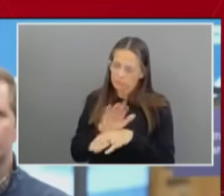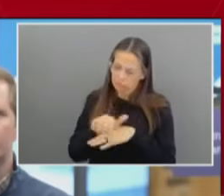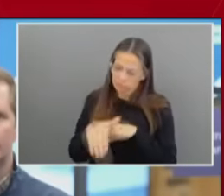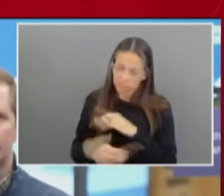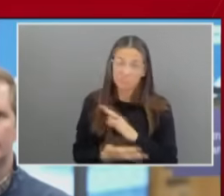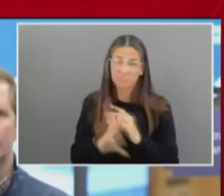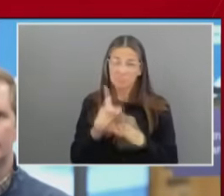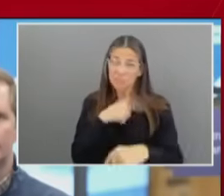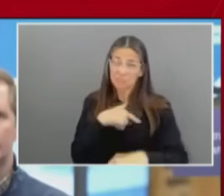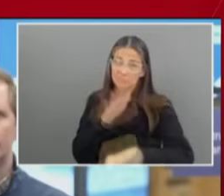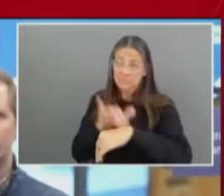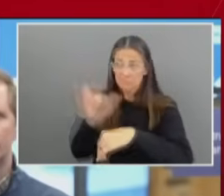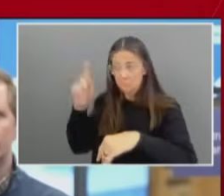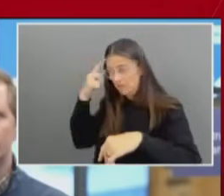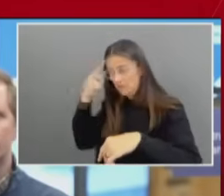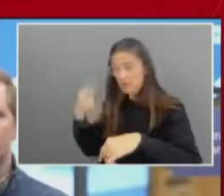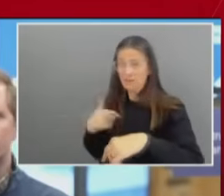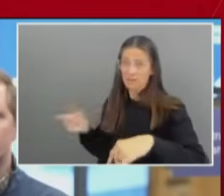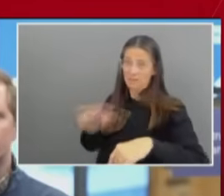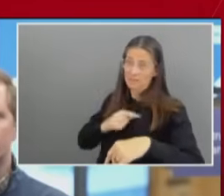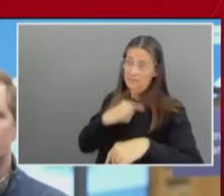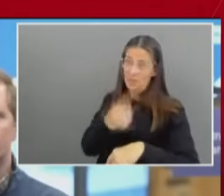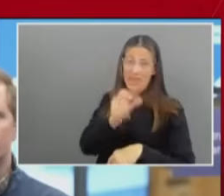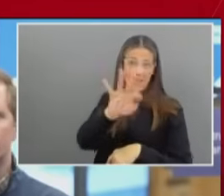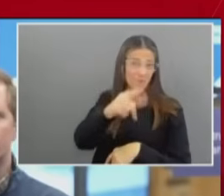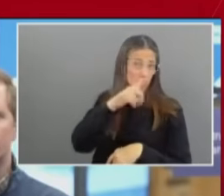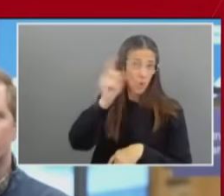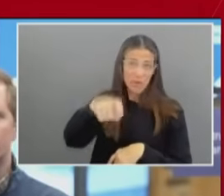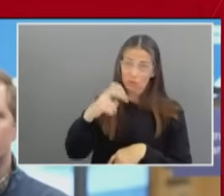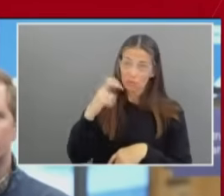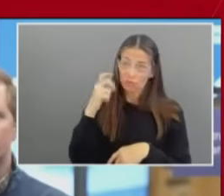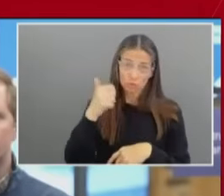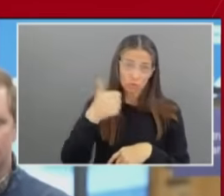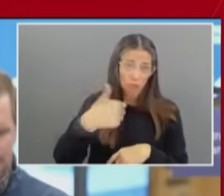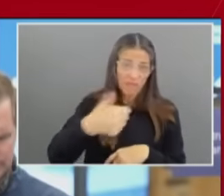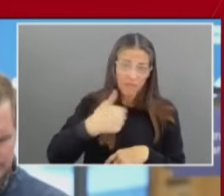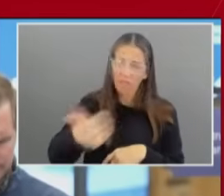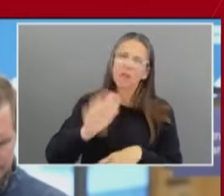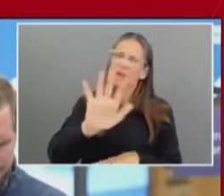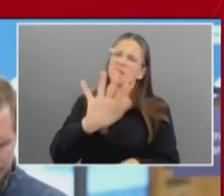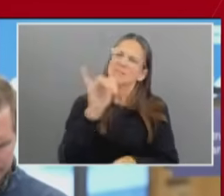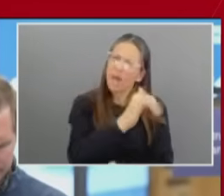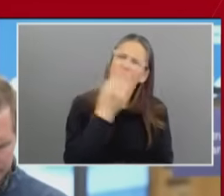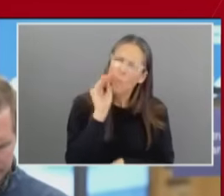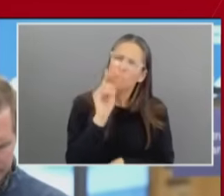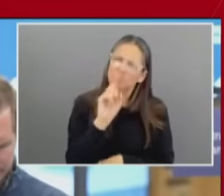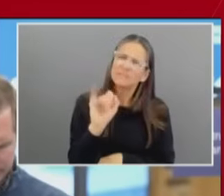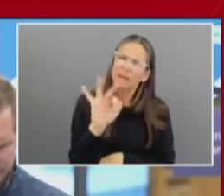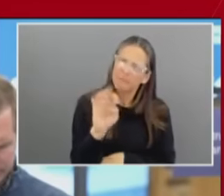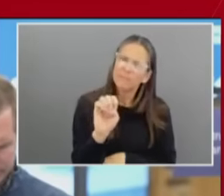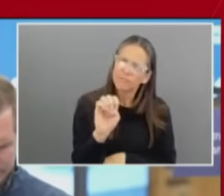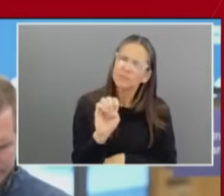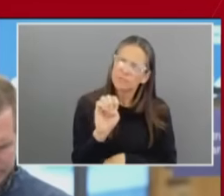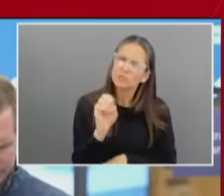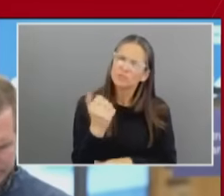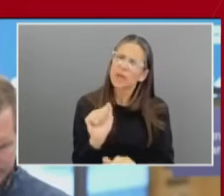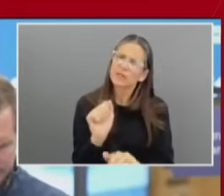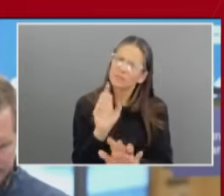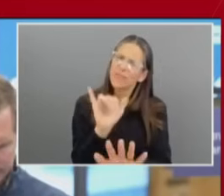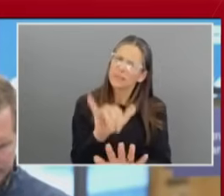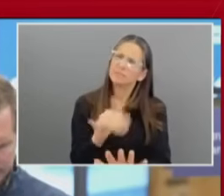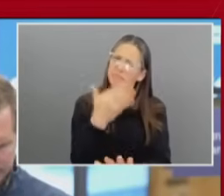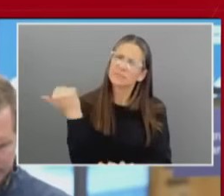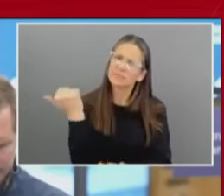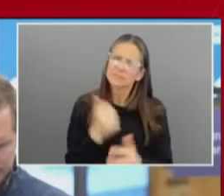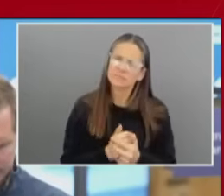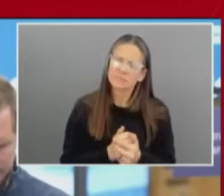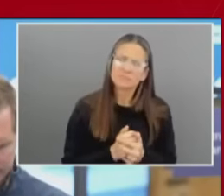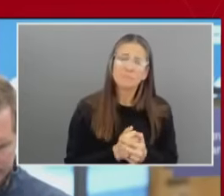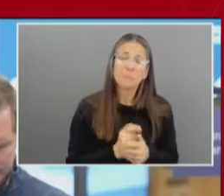AS THE GOVERNOR SAID, AND I’VE SAID IT ALREADY, IF YOU DON’T NEED TO BE OUT, STAY AT HOME, STAY SAFE.